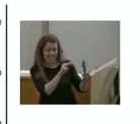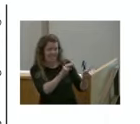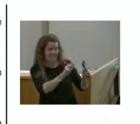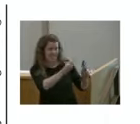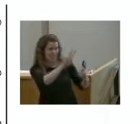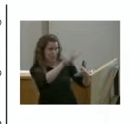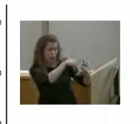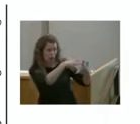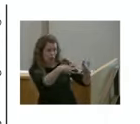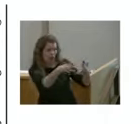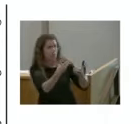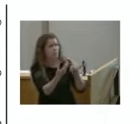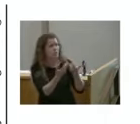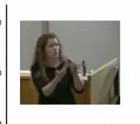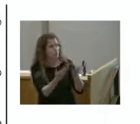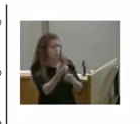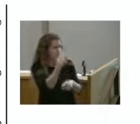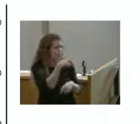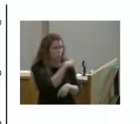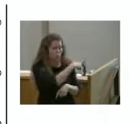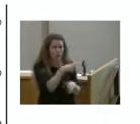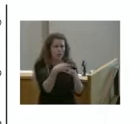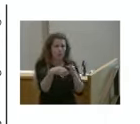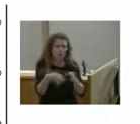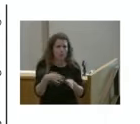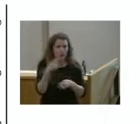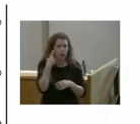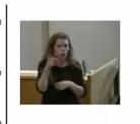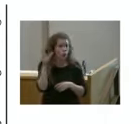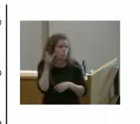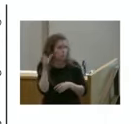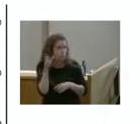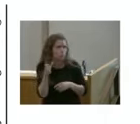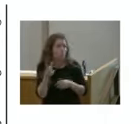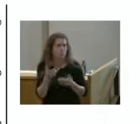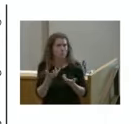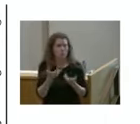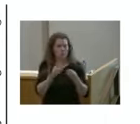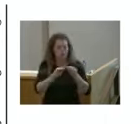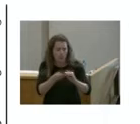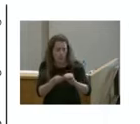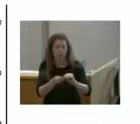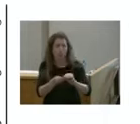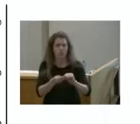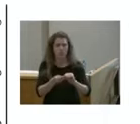thanks for reminding me. So, so what we see for hospital bed occupancy is just